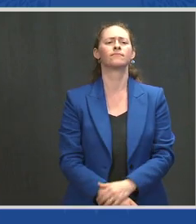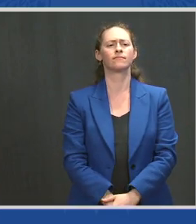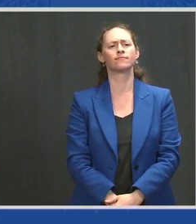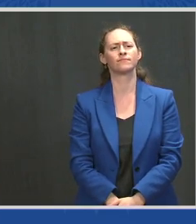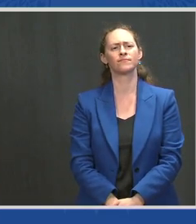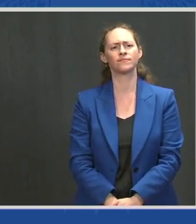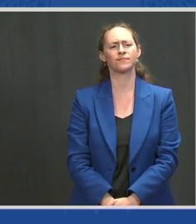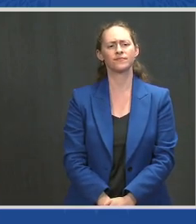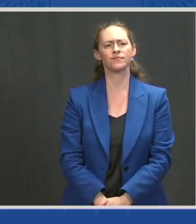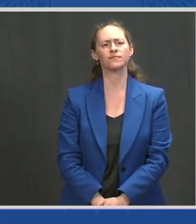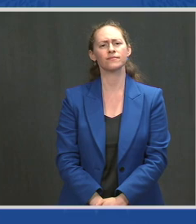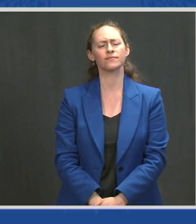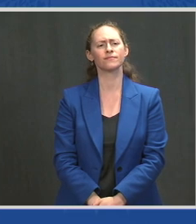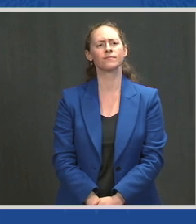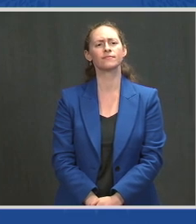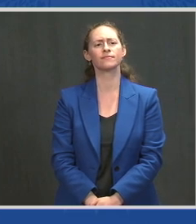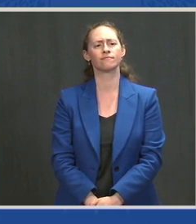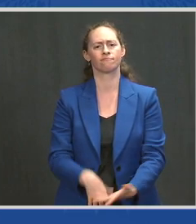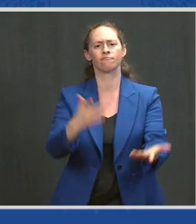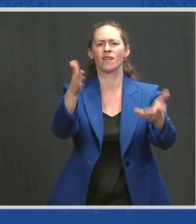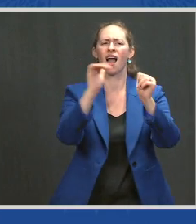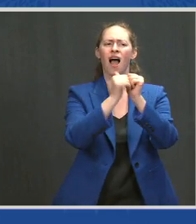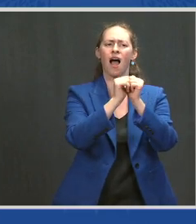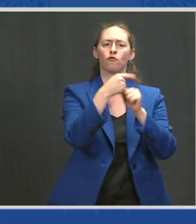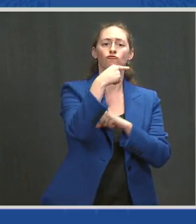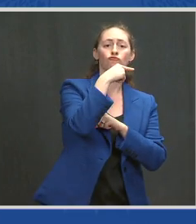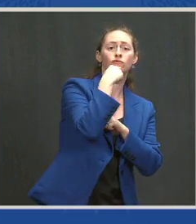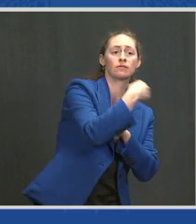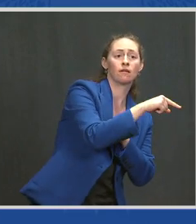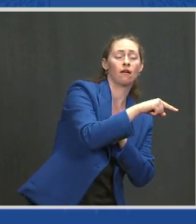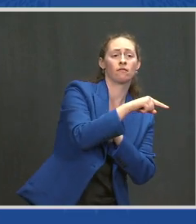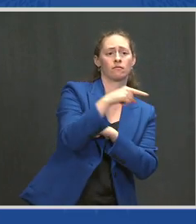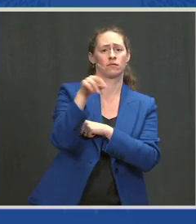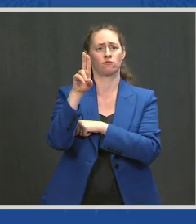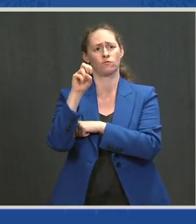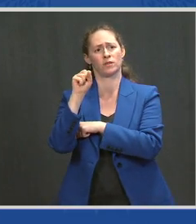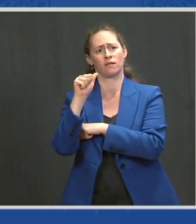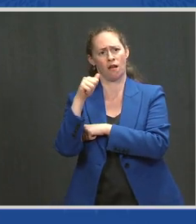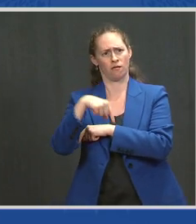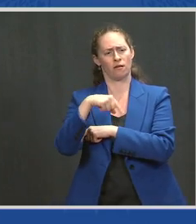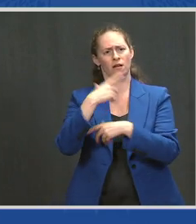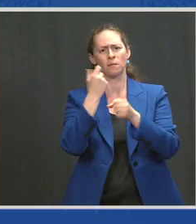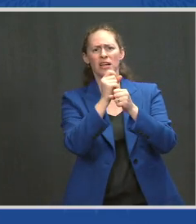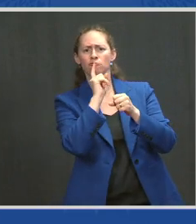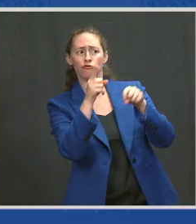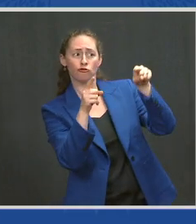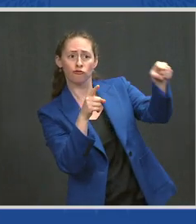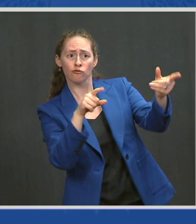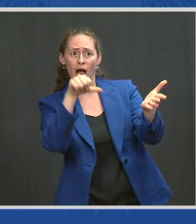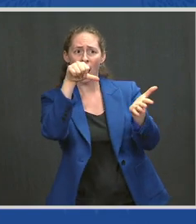and the United States to ensure that Iran -- Iran -- does not acquire nuclear weapons.